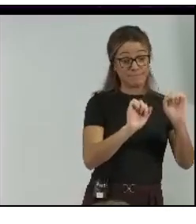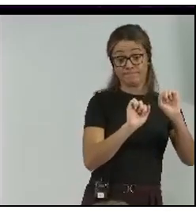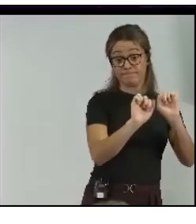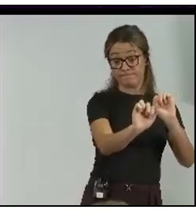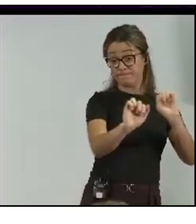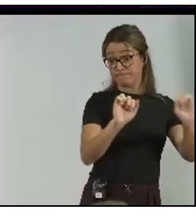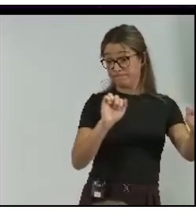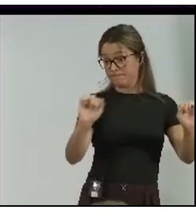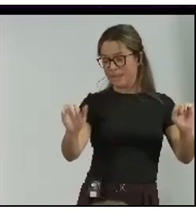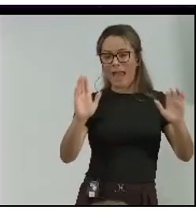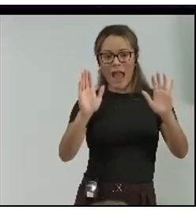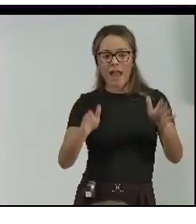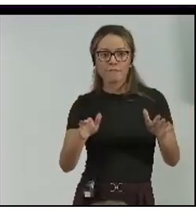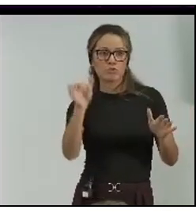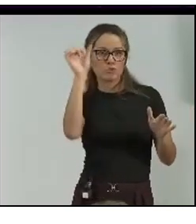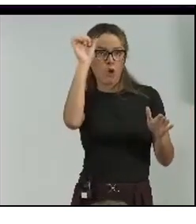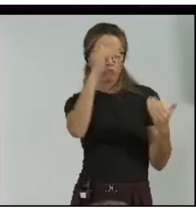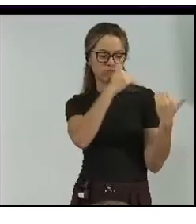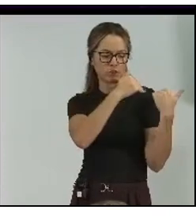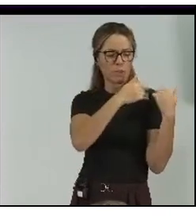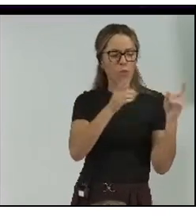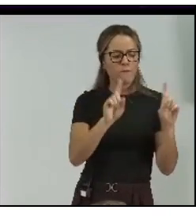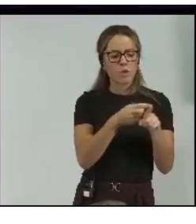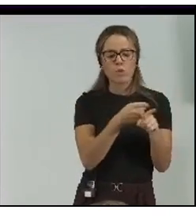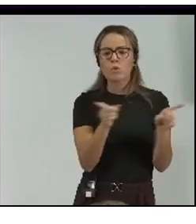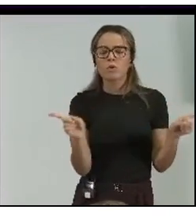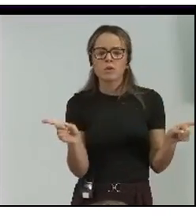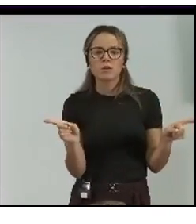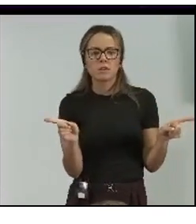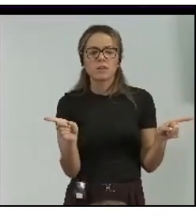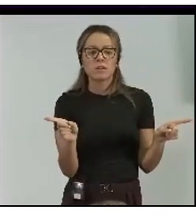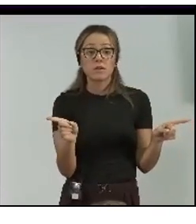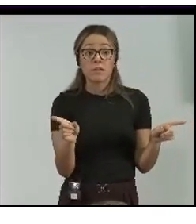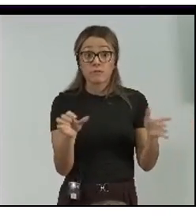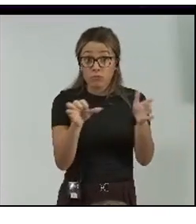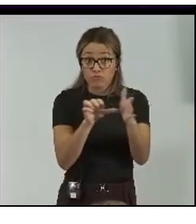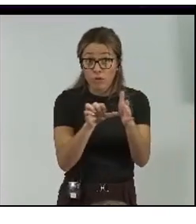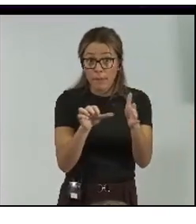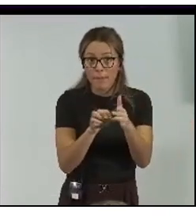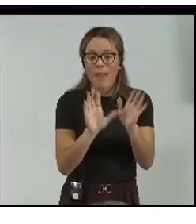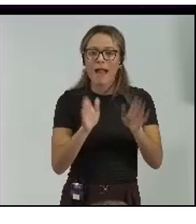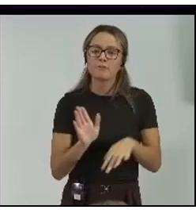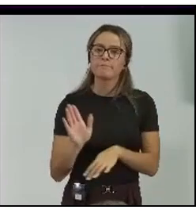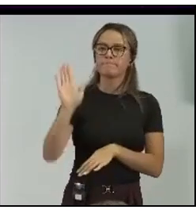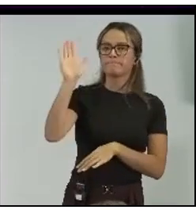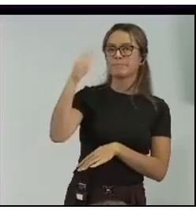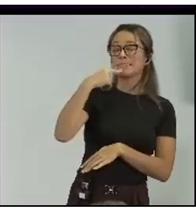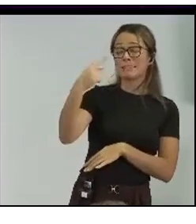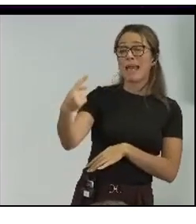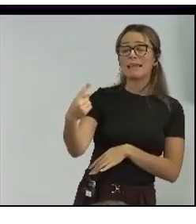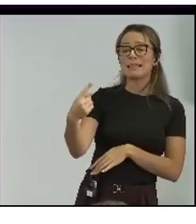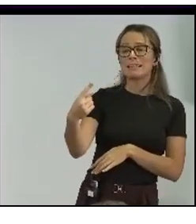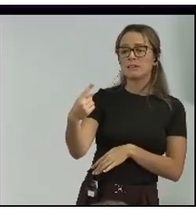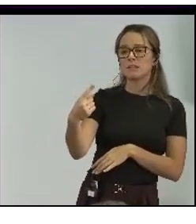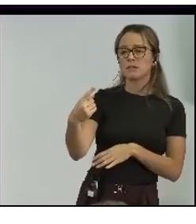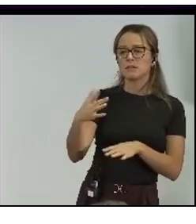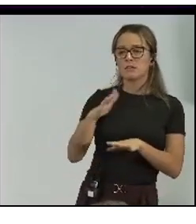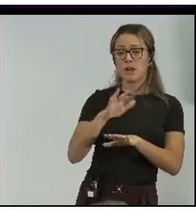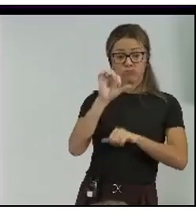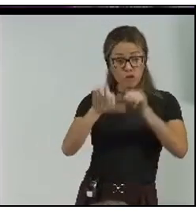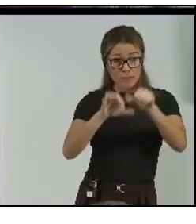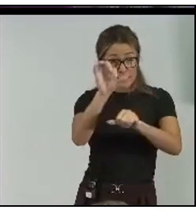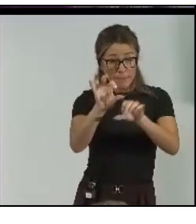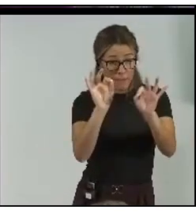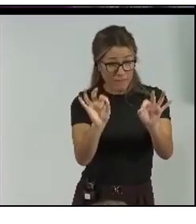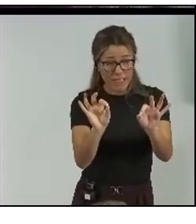responsibility is and also if there is a problem to speak up as well because no process is perfect.